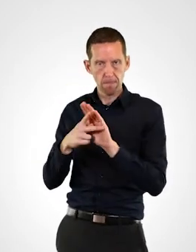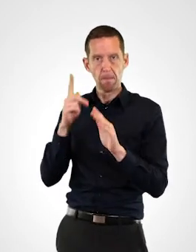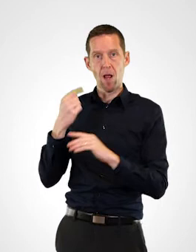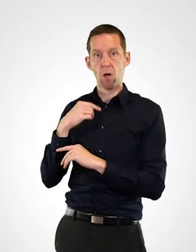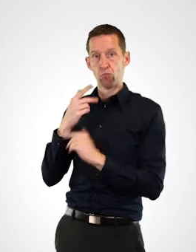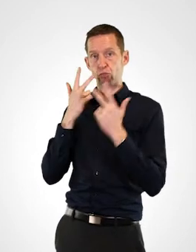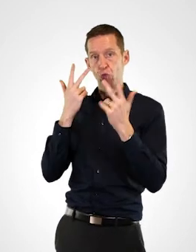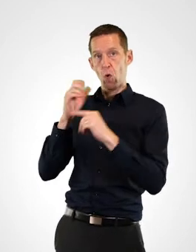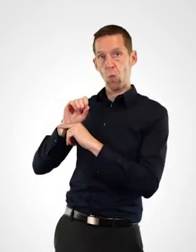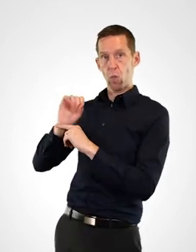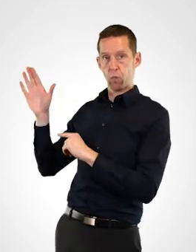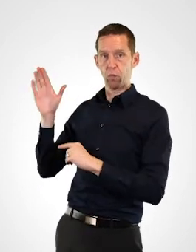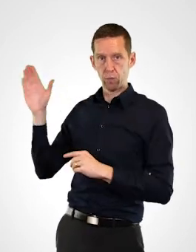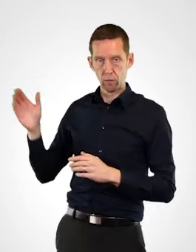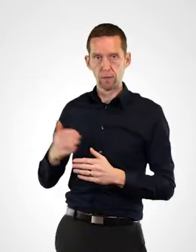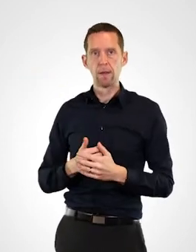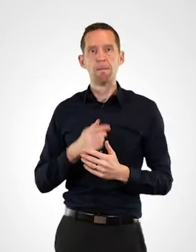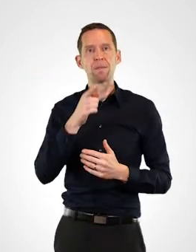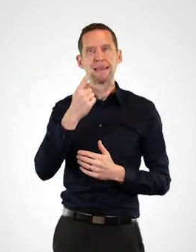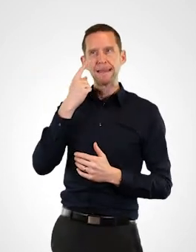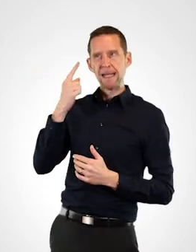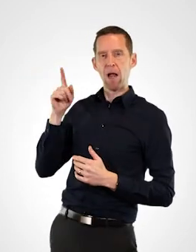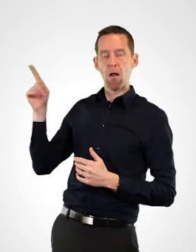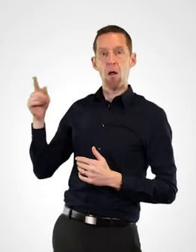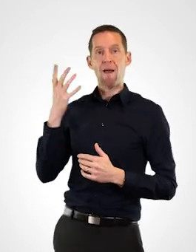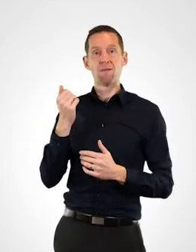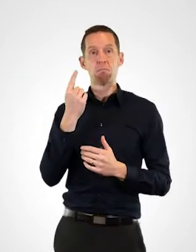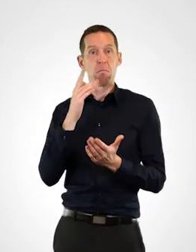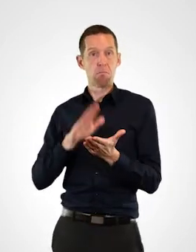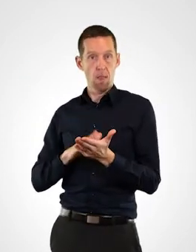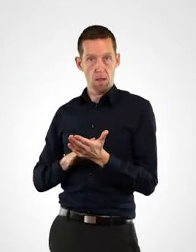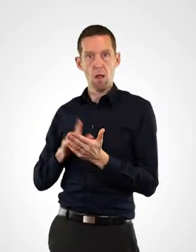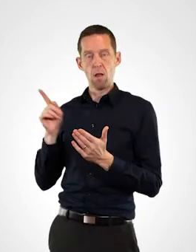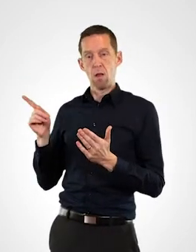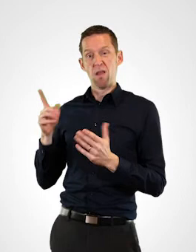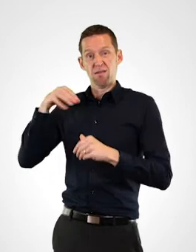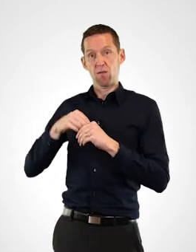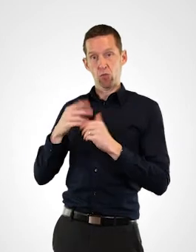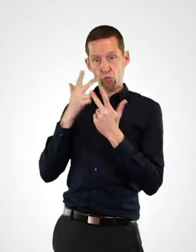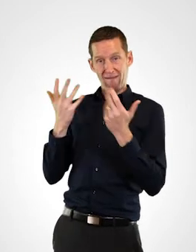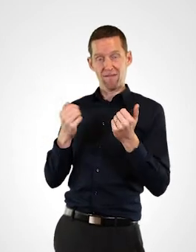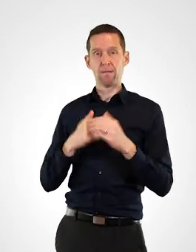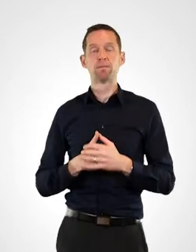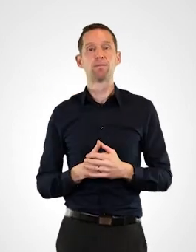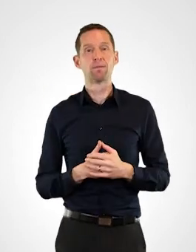but let's play this link so you can see a mother providing SPPI